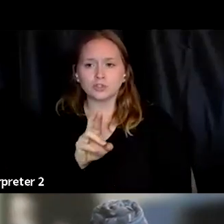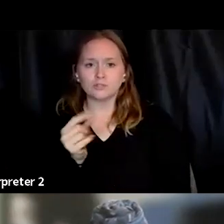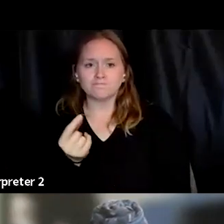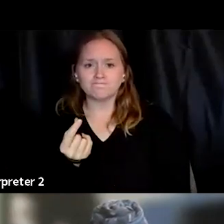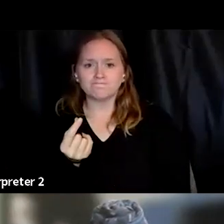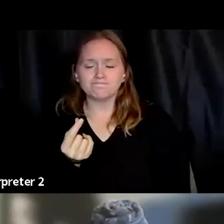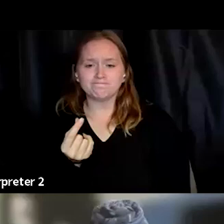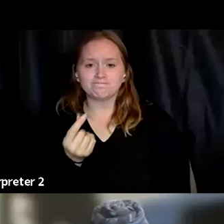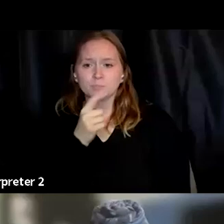Who would like to take that?